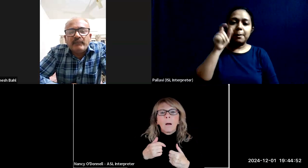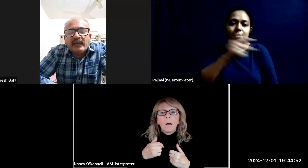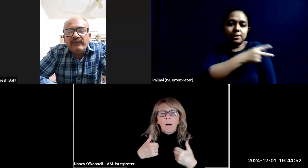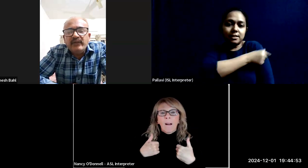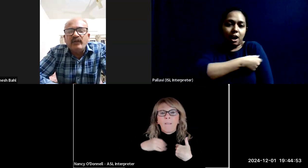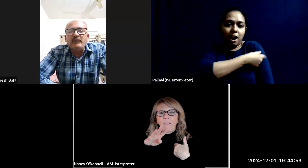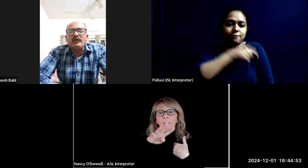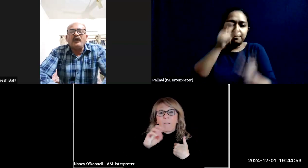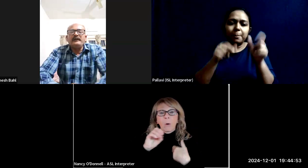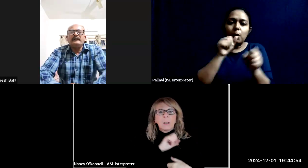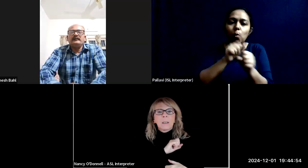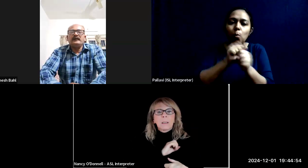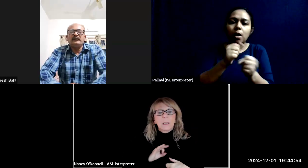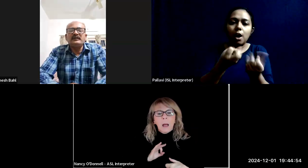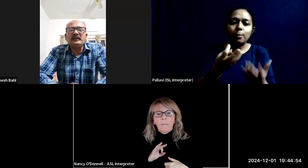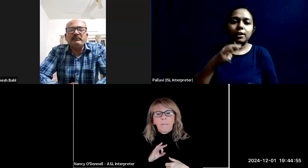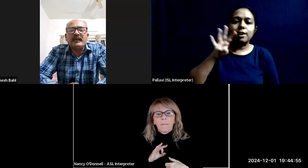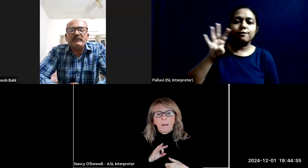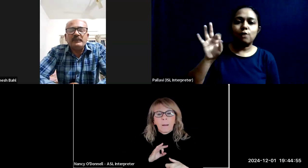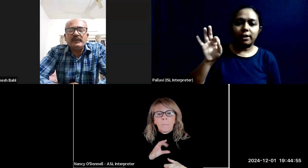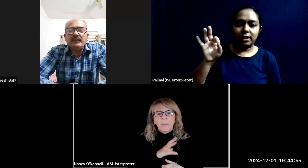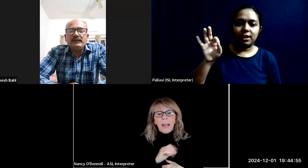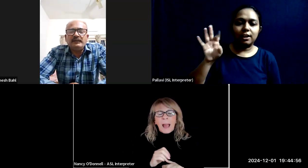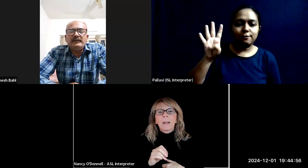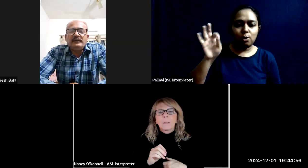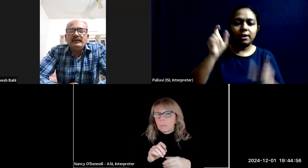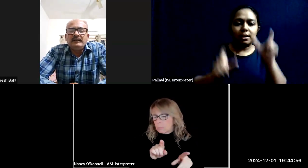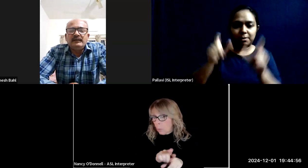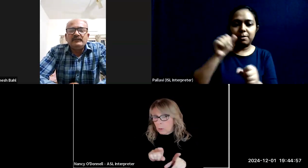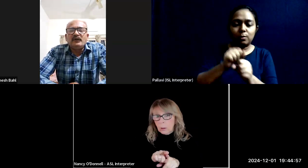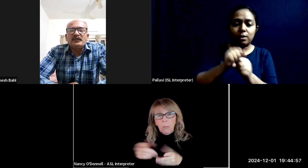And mainly we have employed visually impaired people